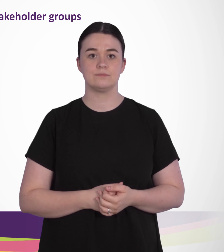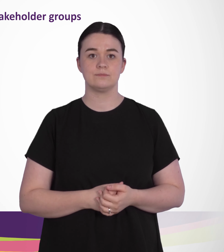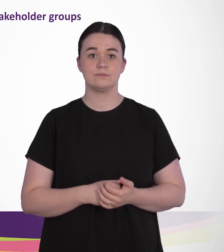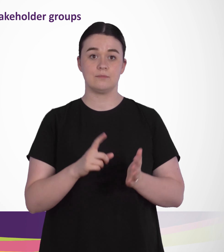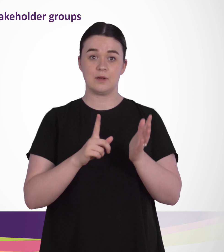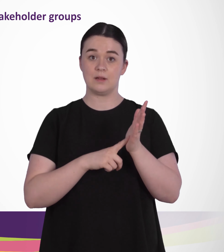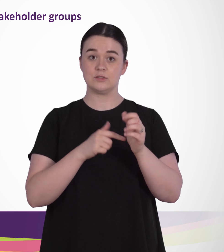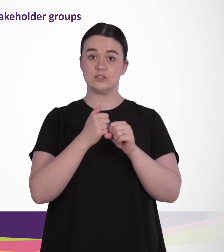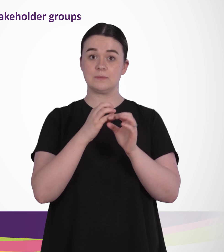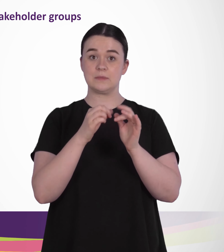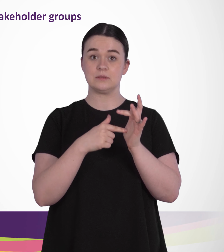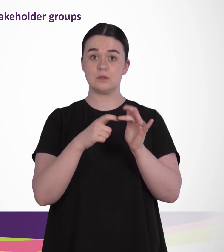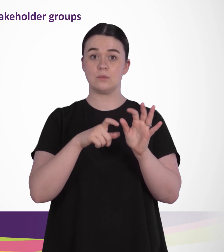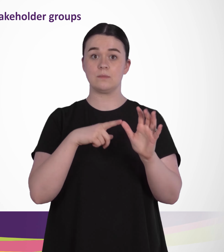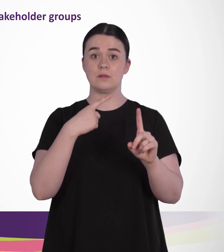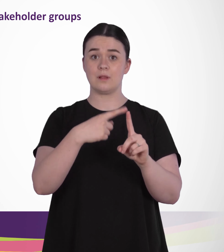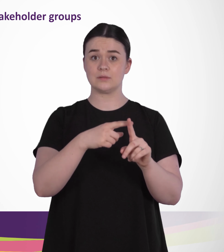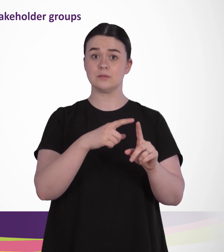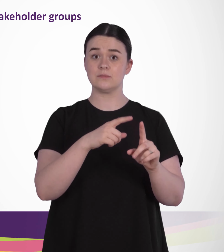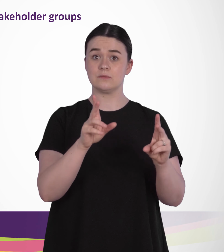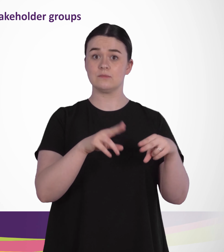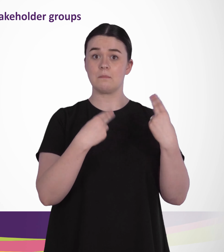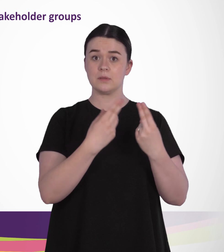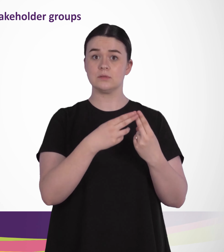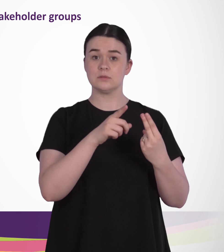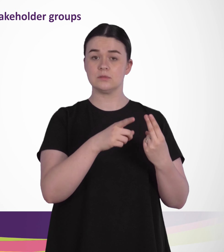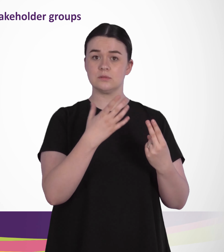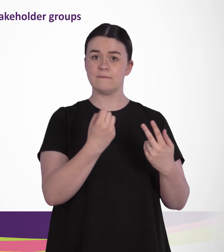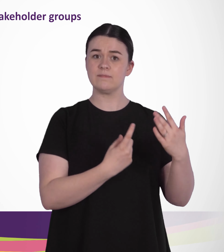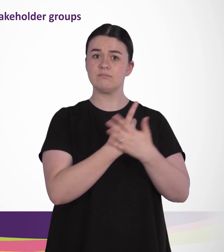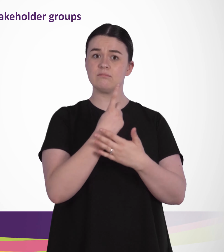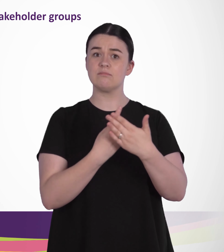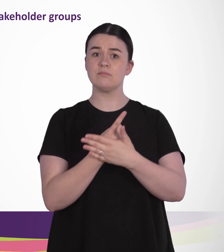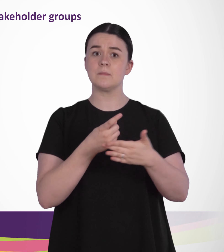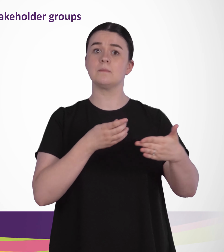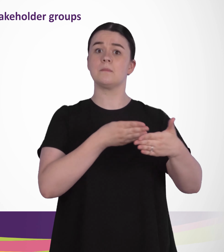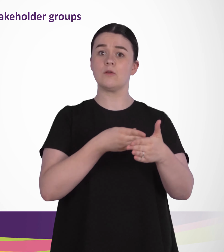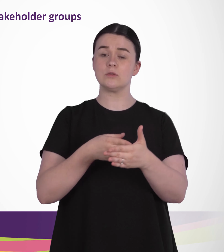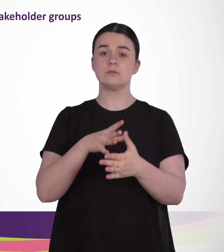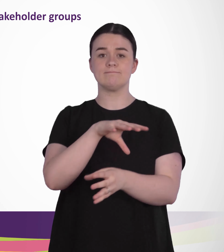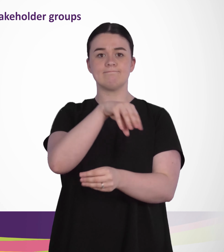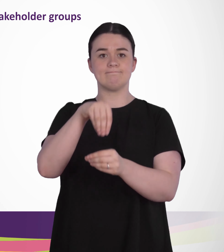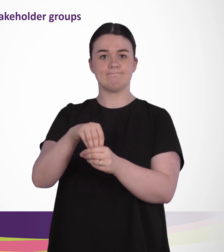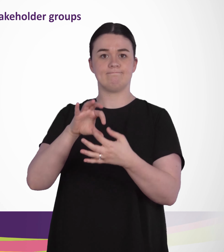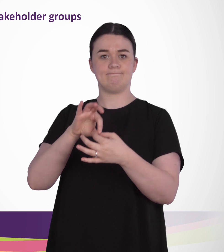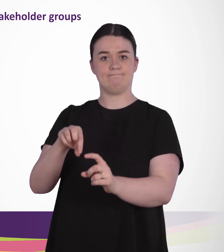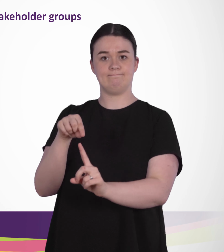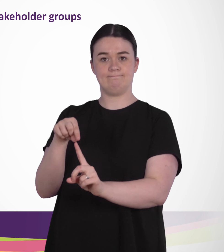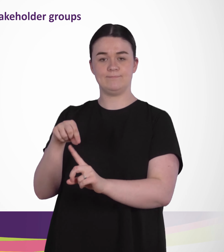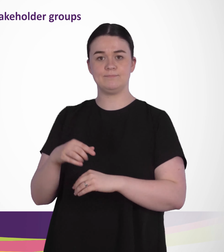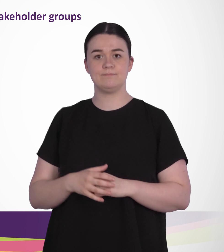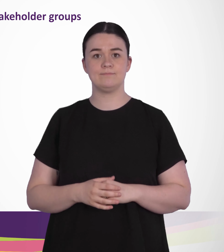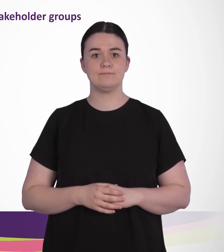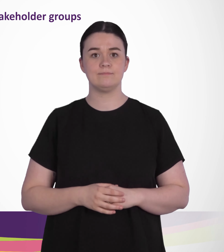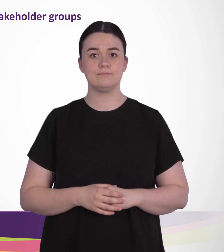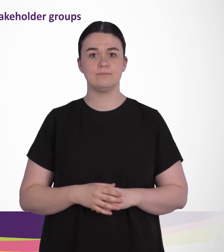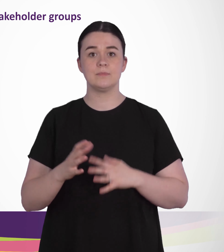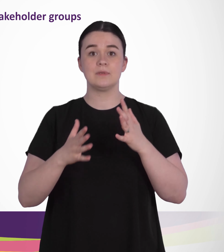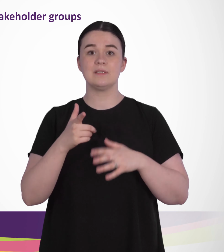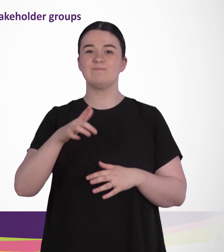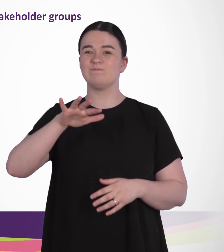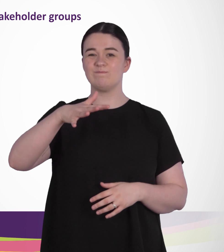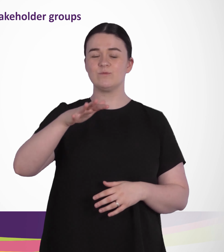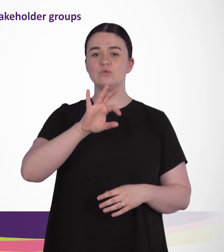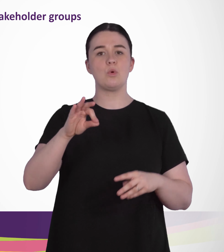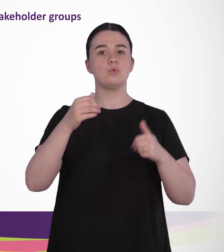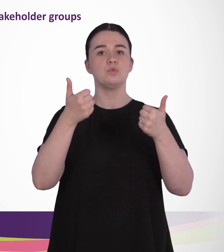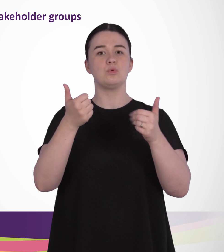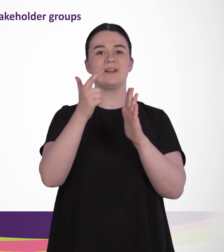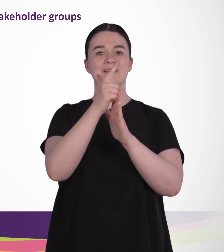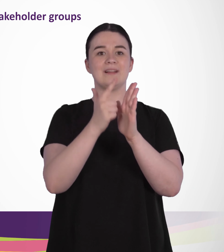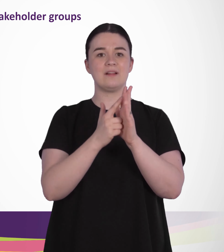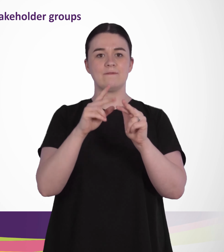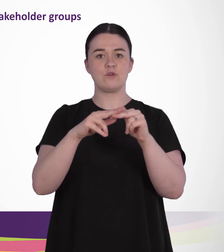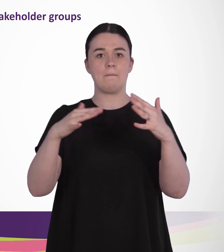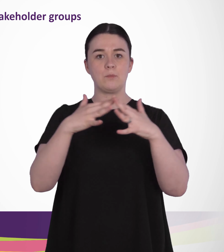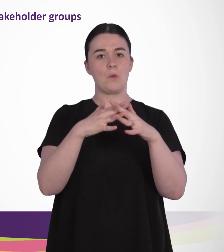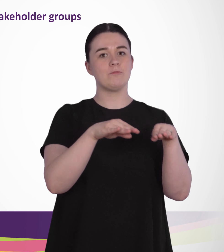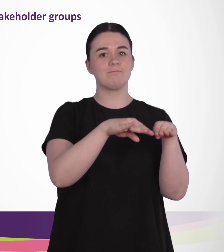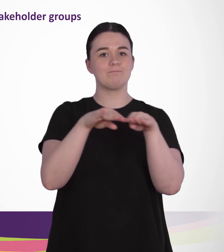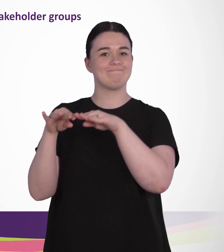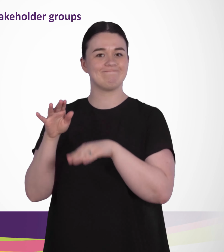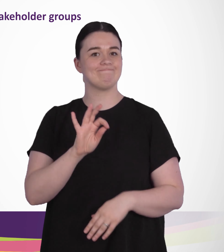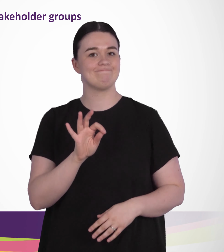LGBTIQA+ families raised barriers to inclusion such as a lack of consistent legal frameworks,